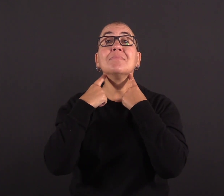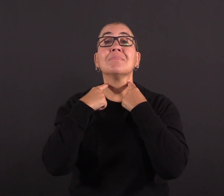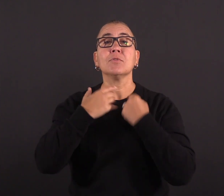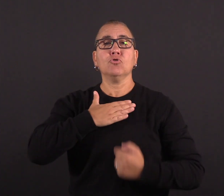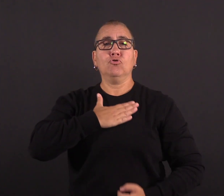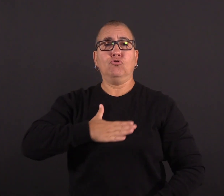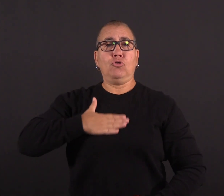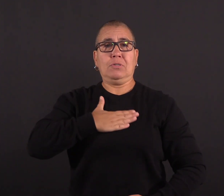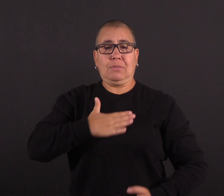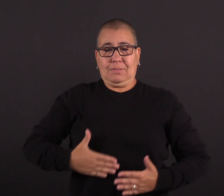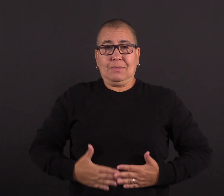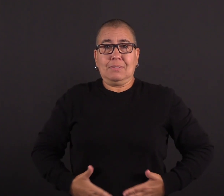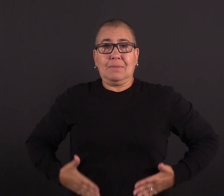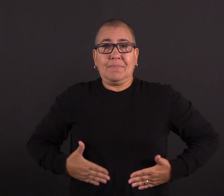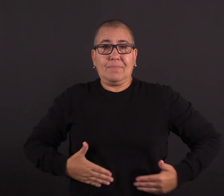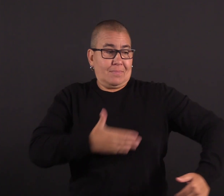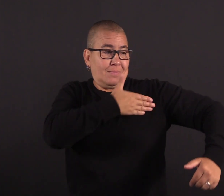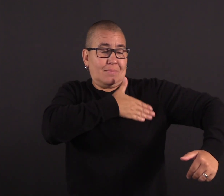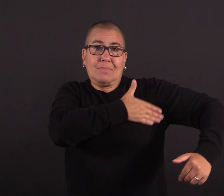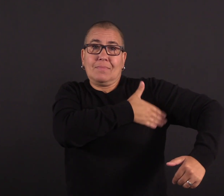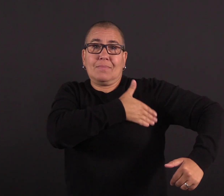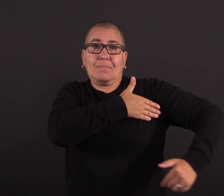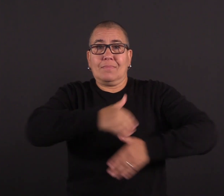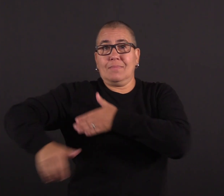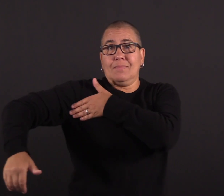protection, Schaffner said. "We wouldn't know that unless